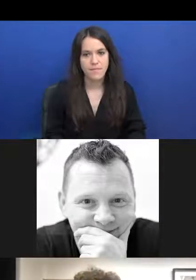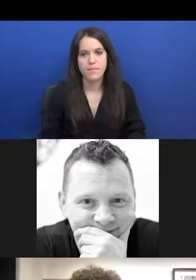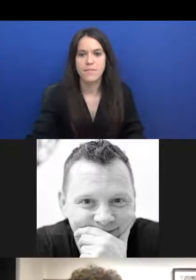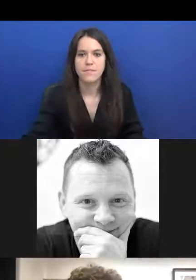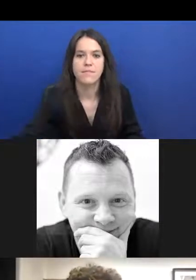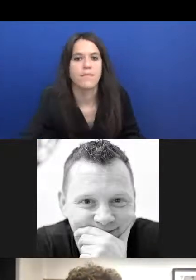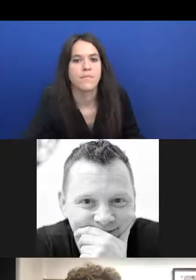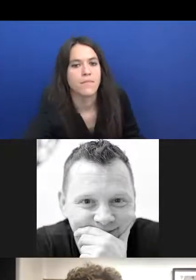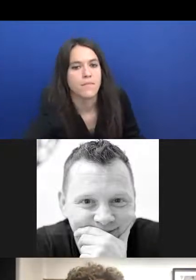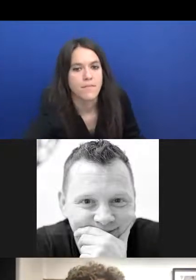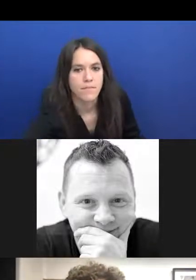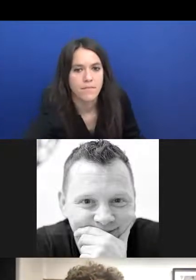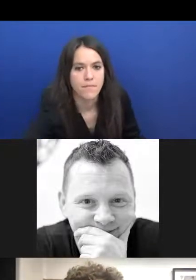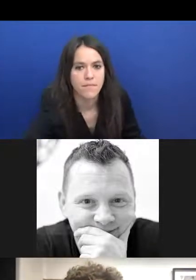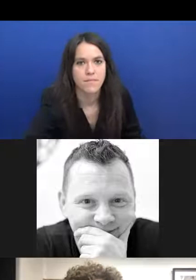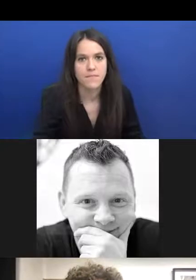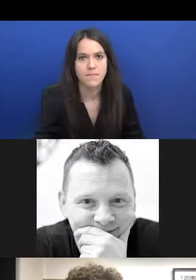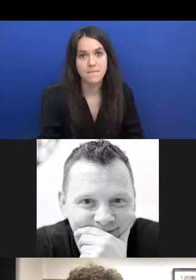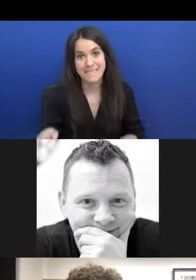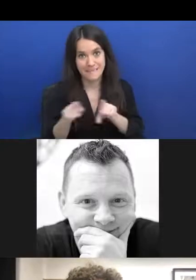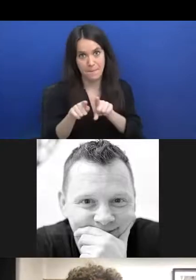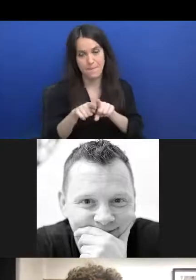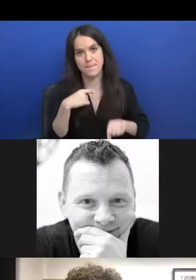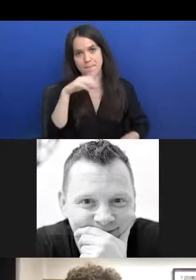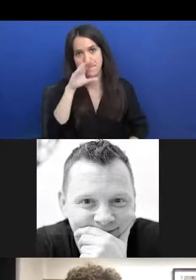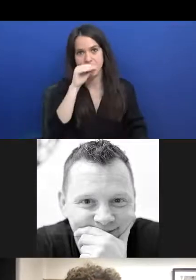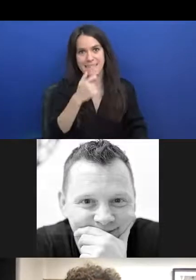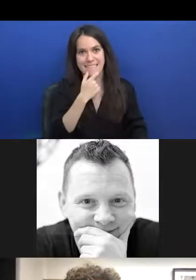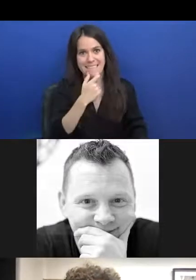my name is Nancy I was born and bred here at Warruwi